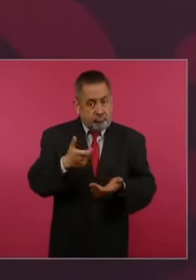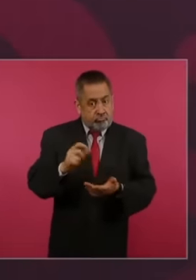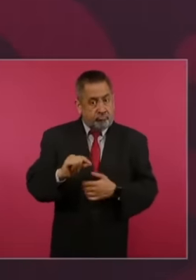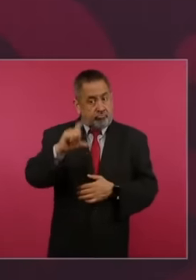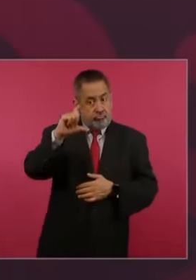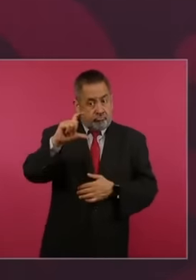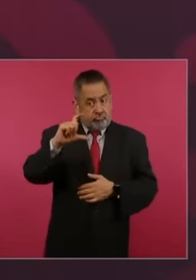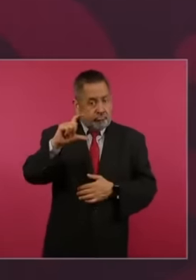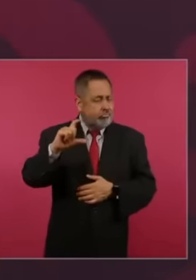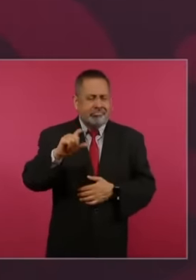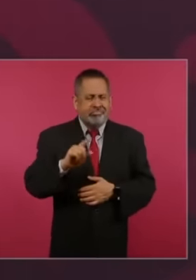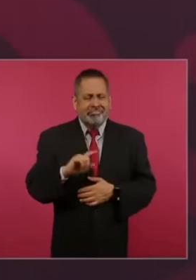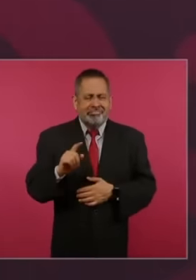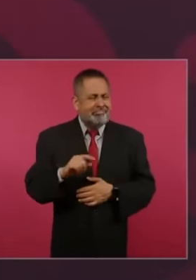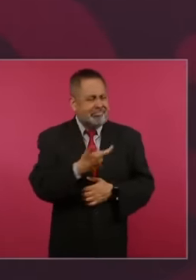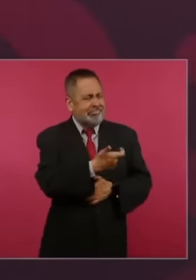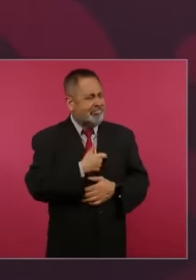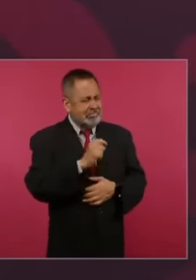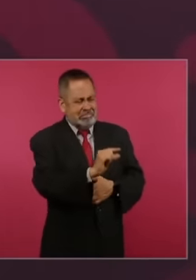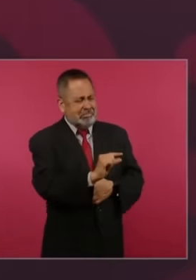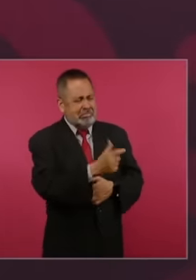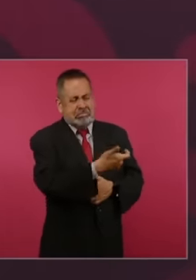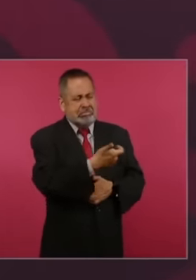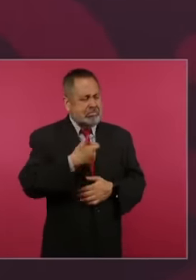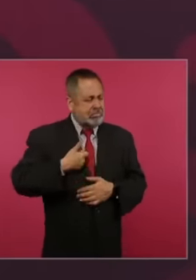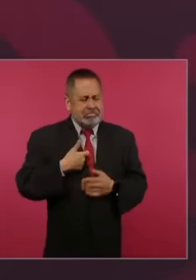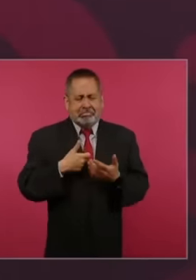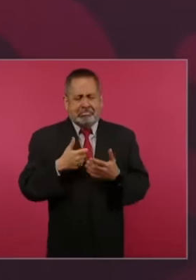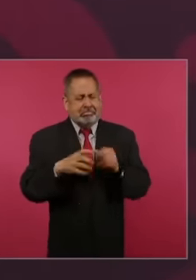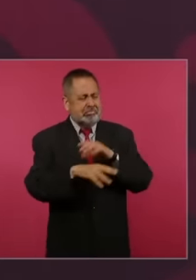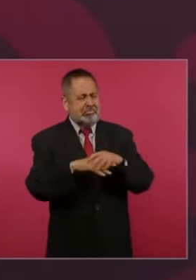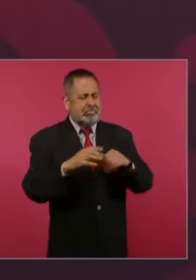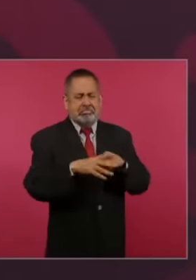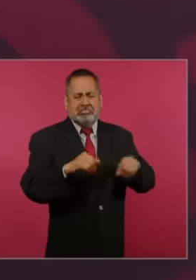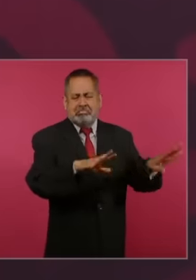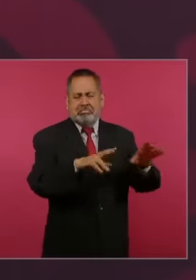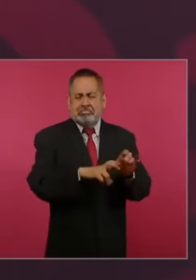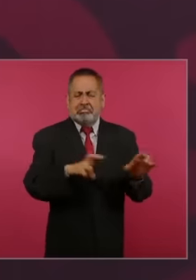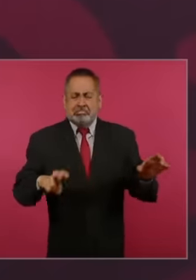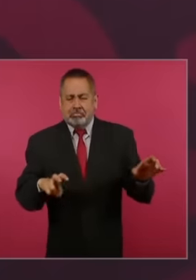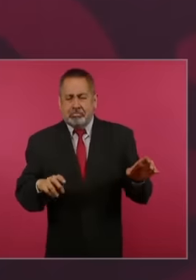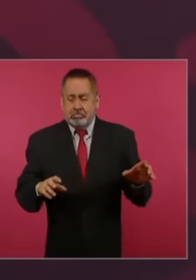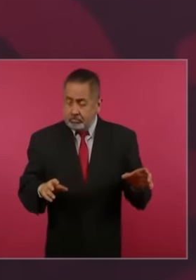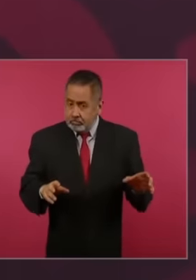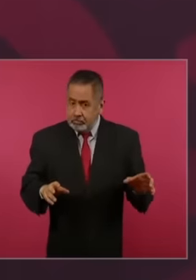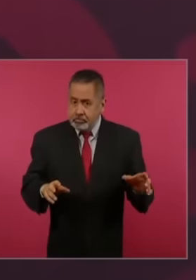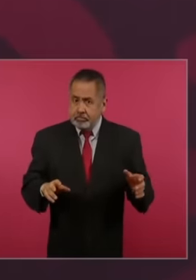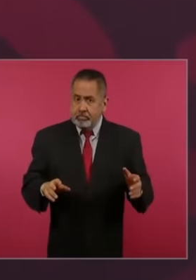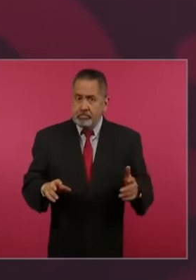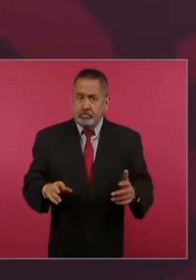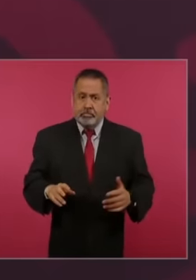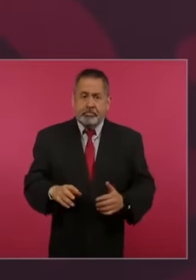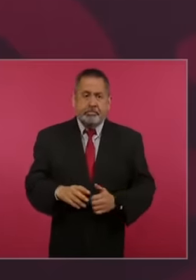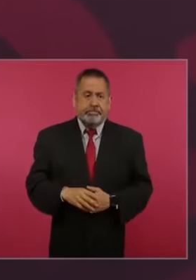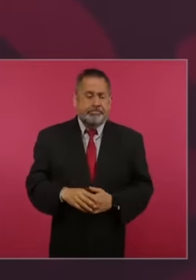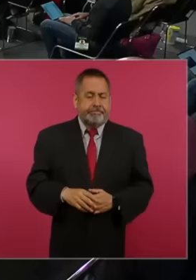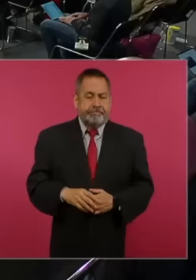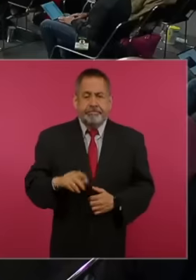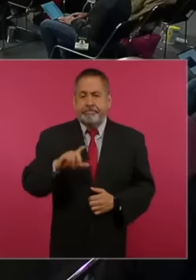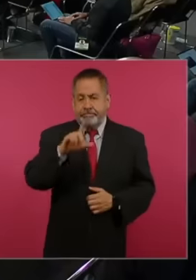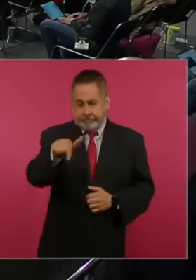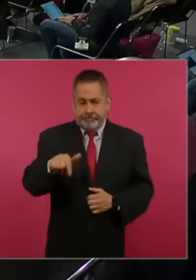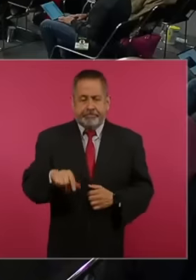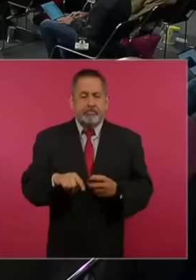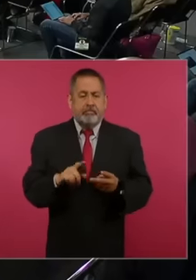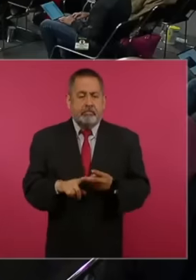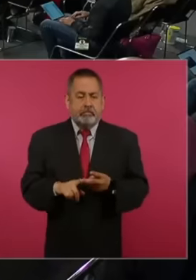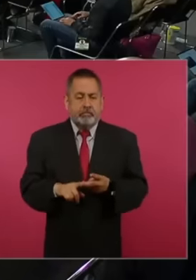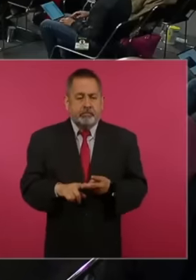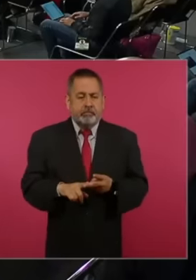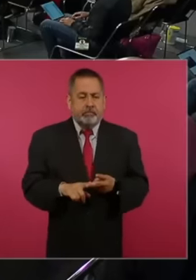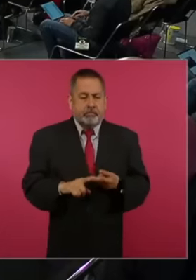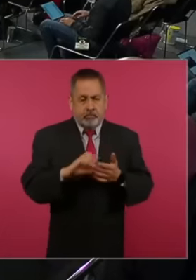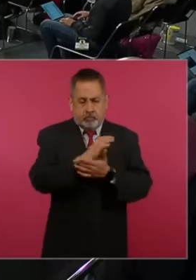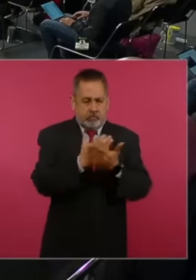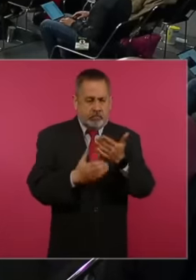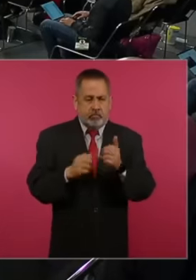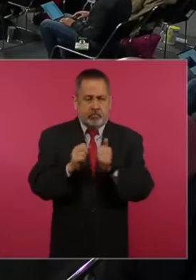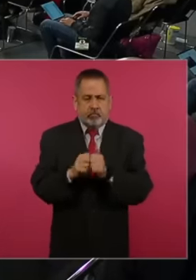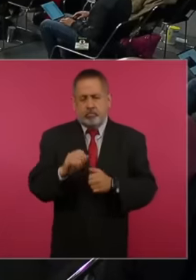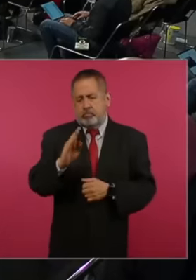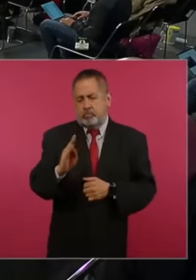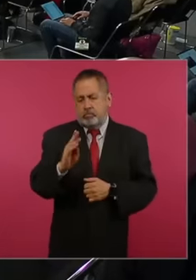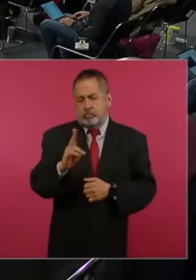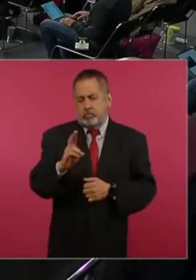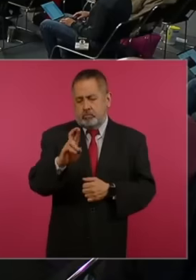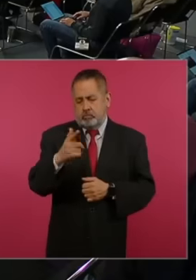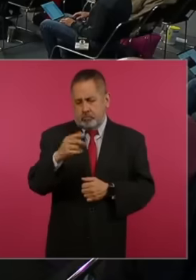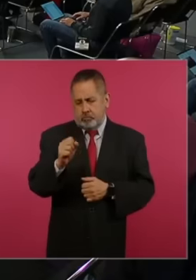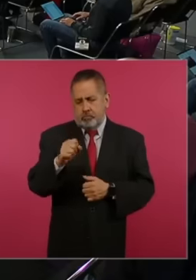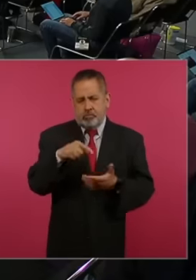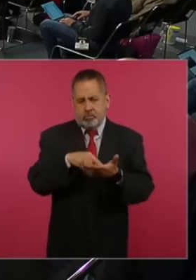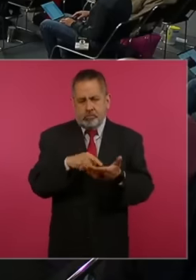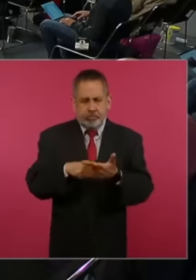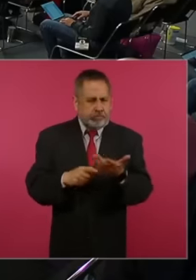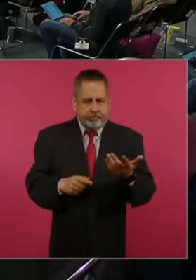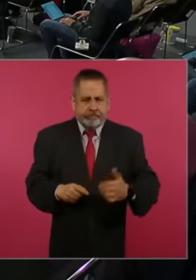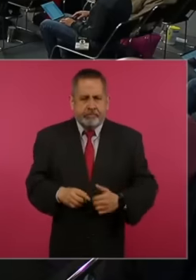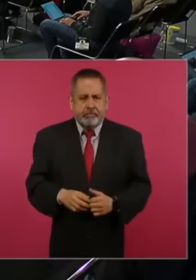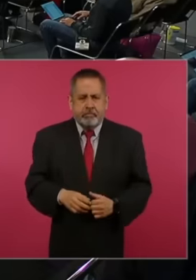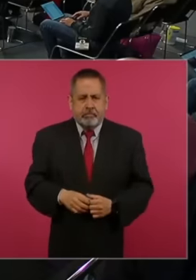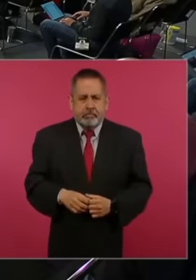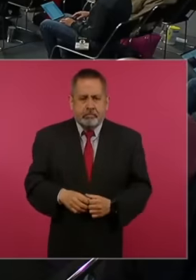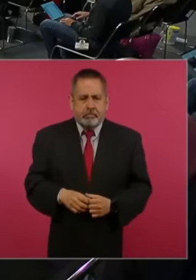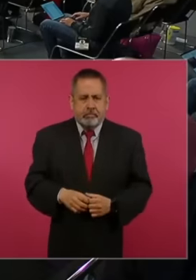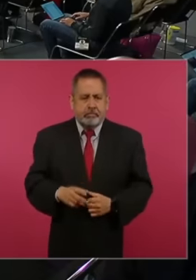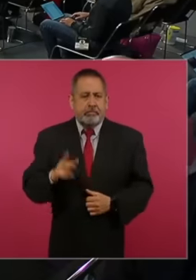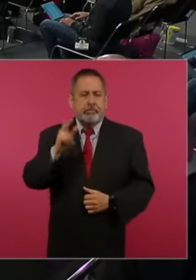market, then that Burgos contract because Pemex was dedicated